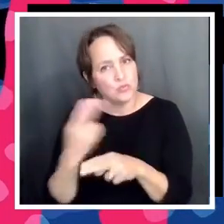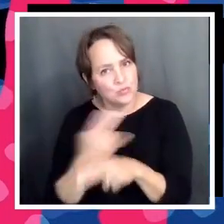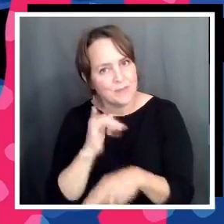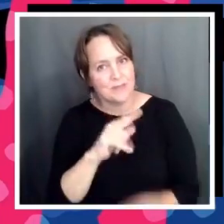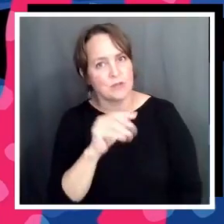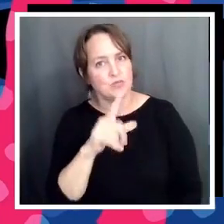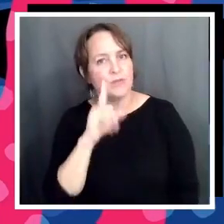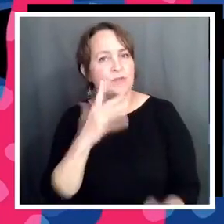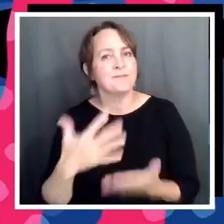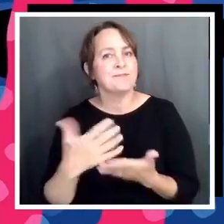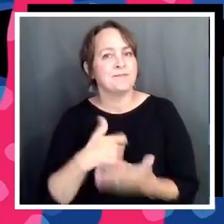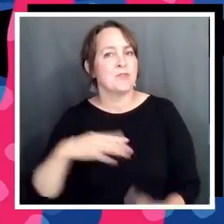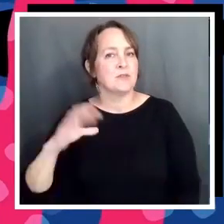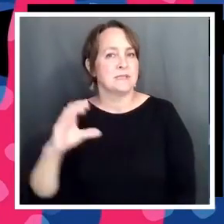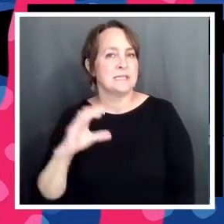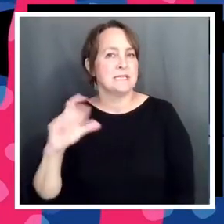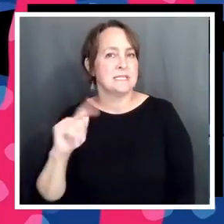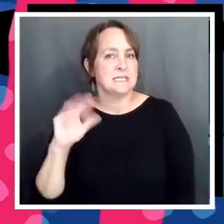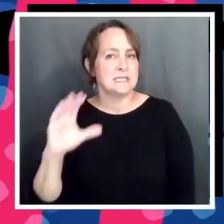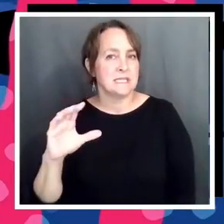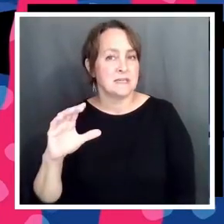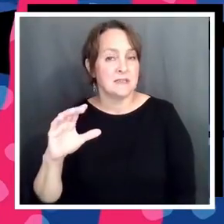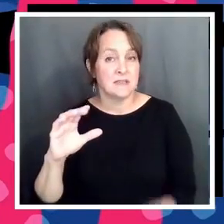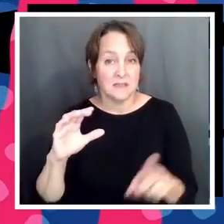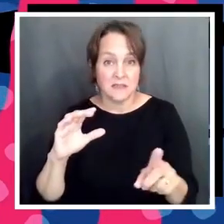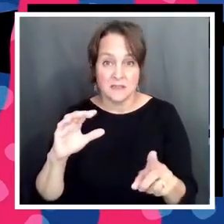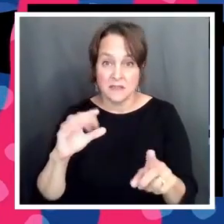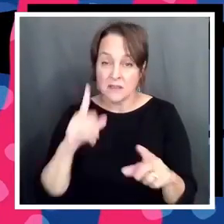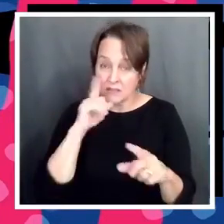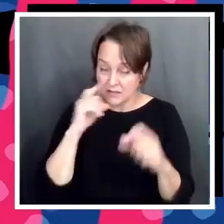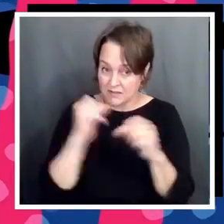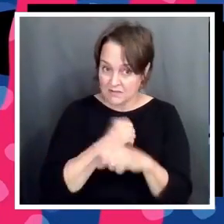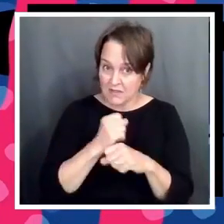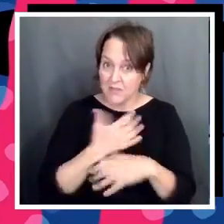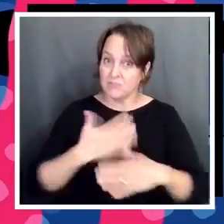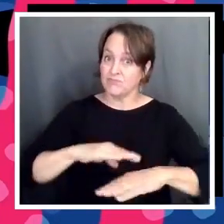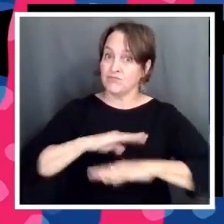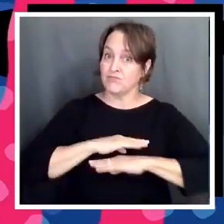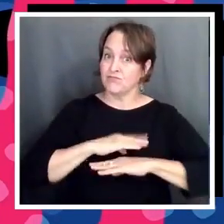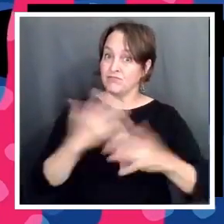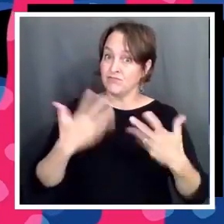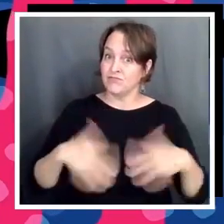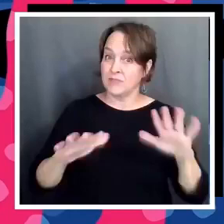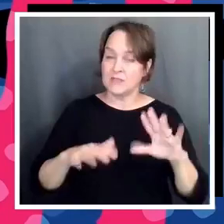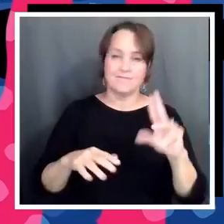ADVANCED CREDIT. LET'S MAKE SURE WE ARE SUPPORTING ELIGIBLE FAMILIES